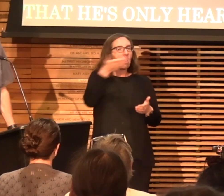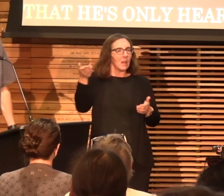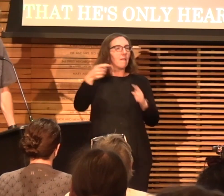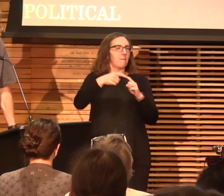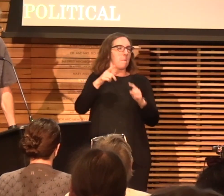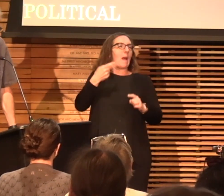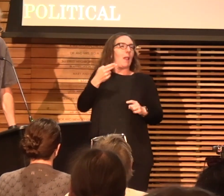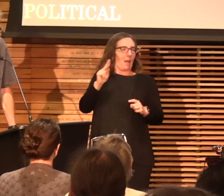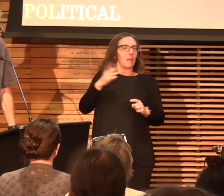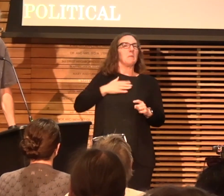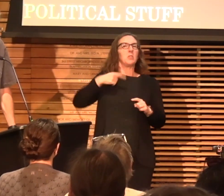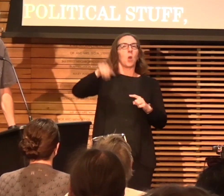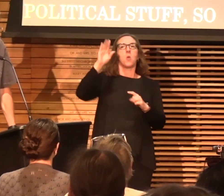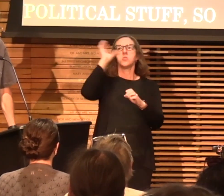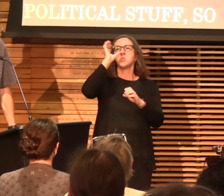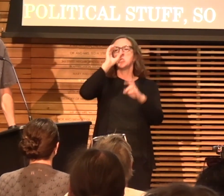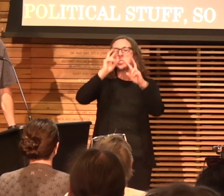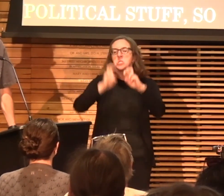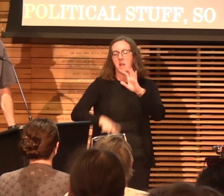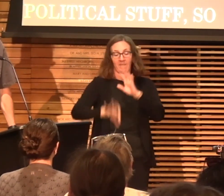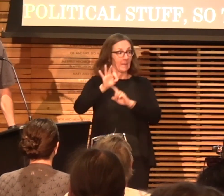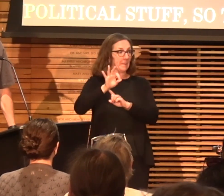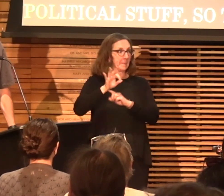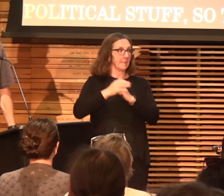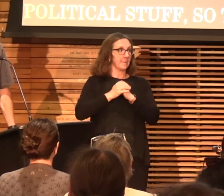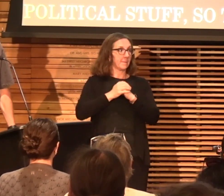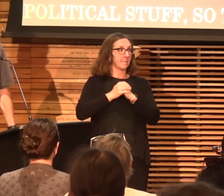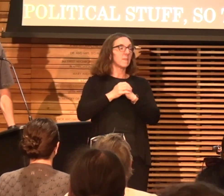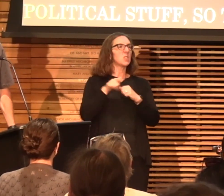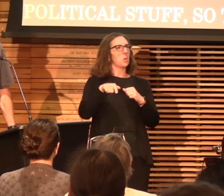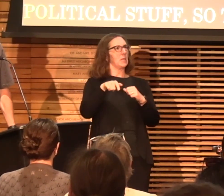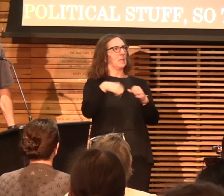So this's the end of 1949.